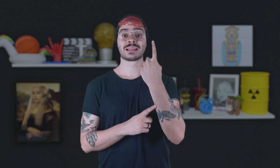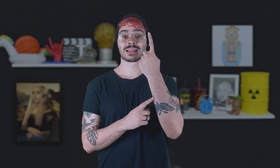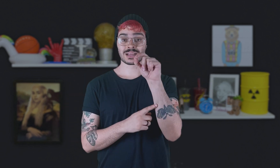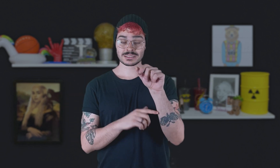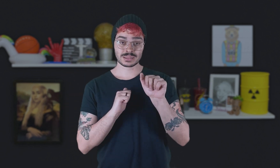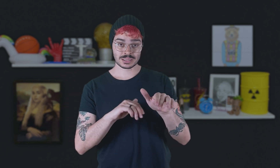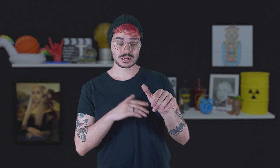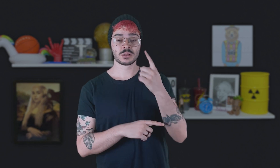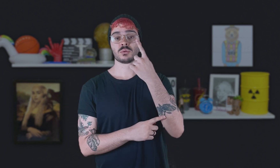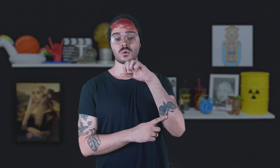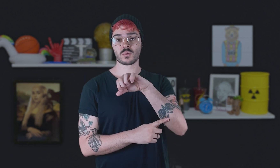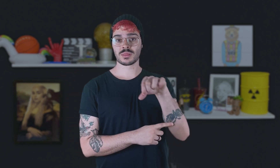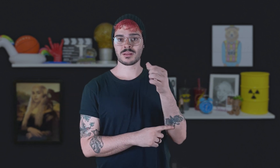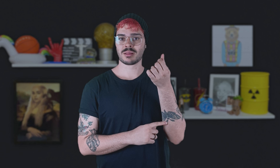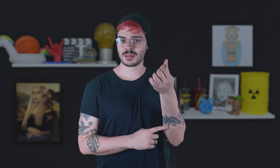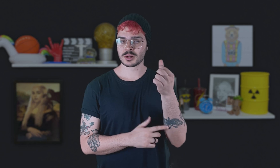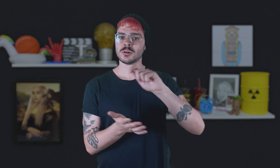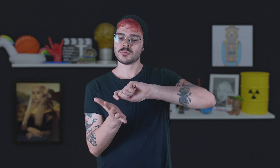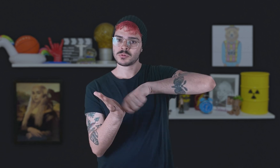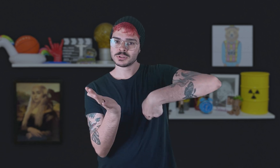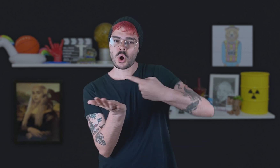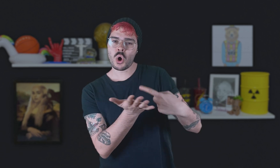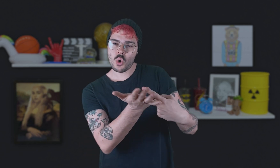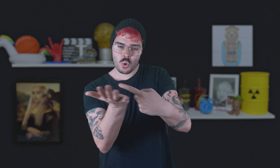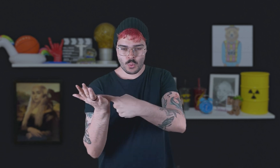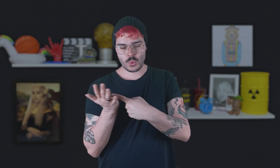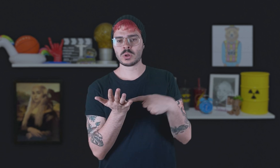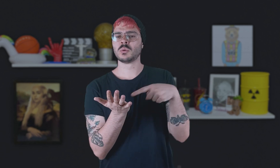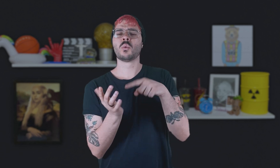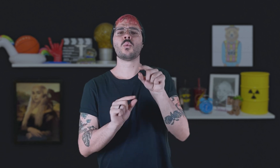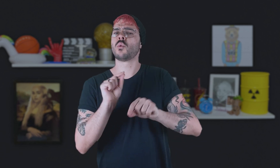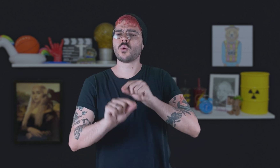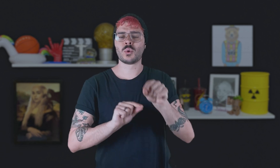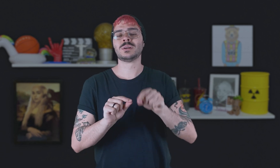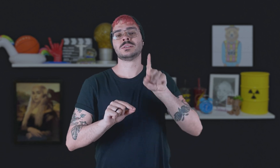On September 10, 1996, the treaty called